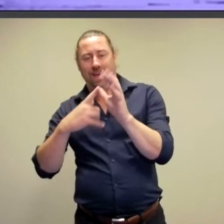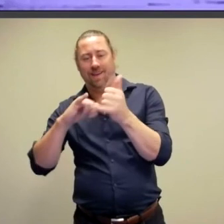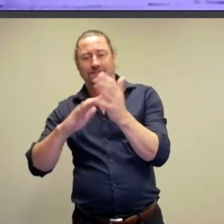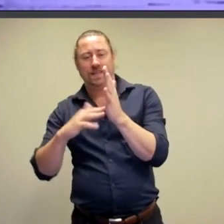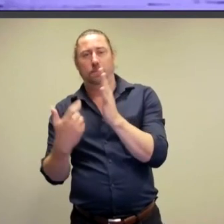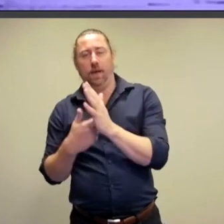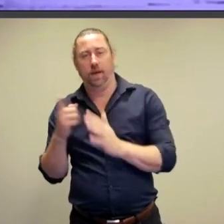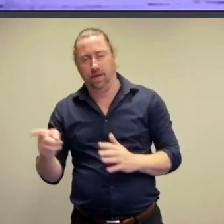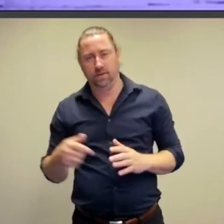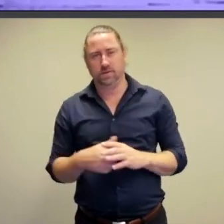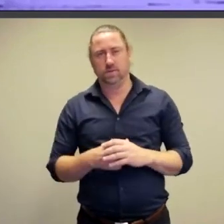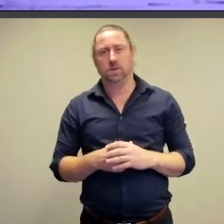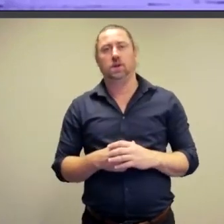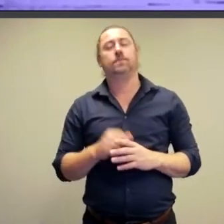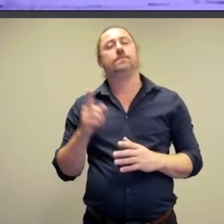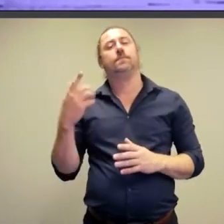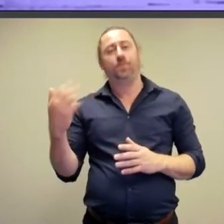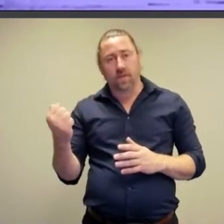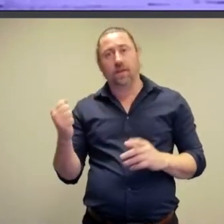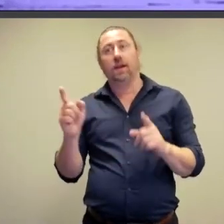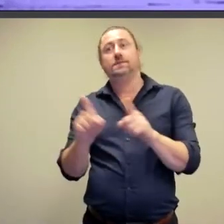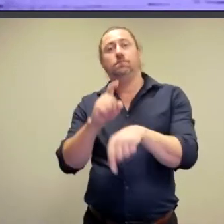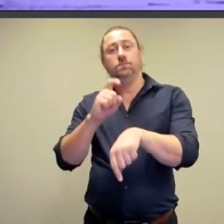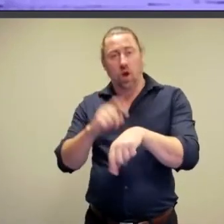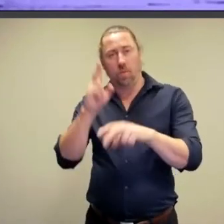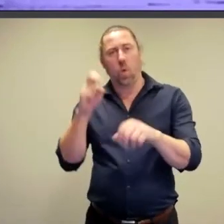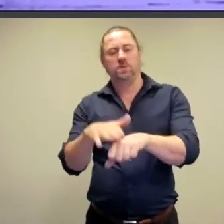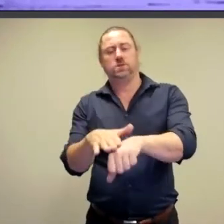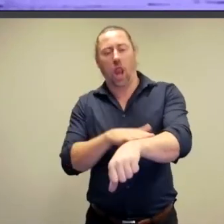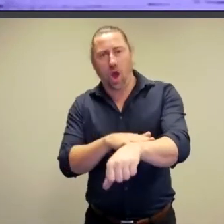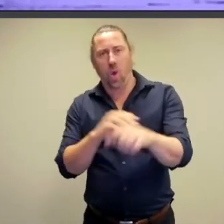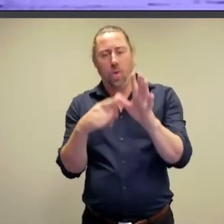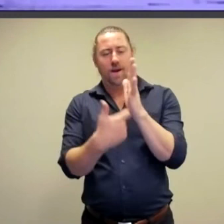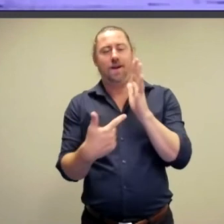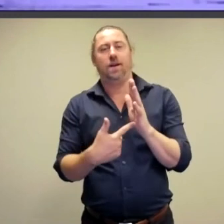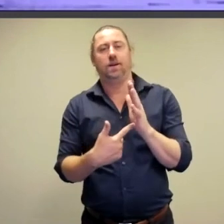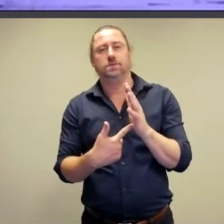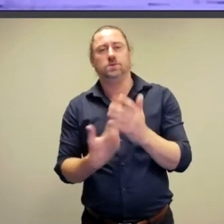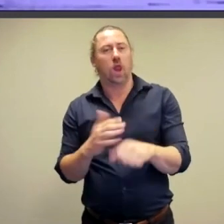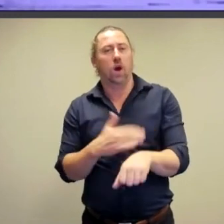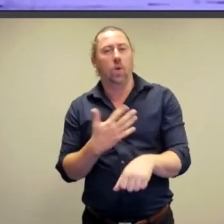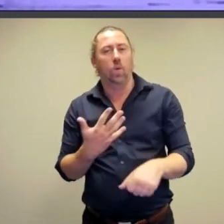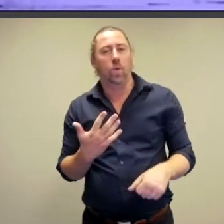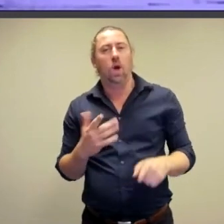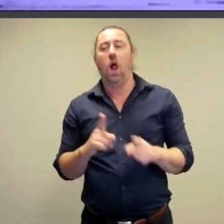operate as a form of slow art